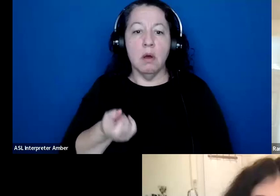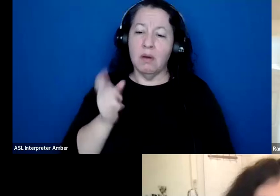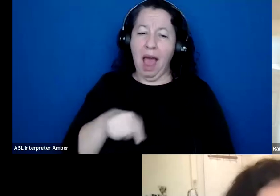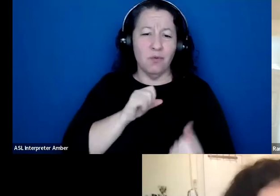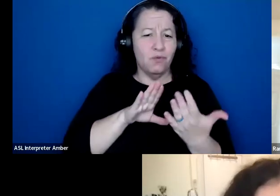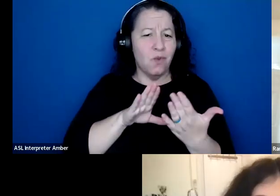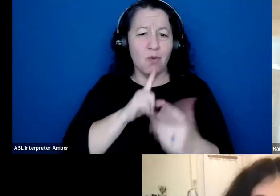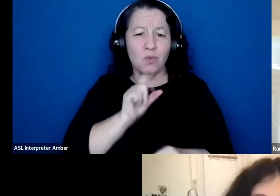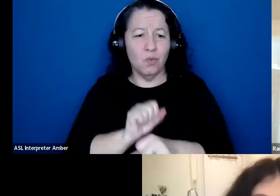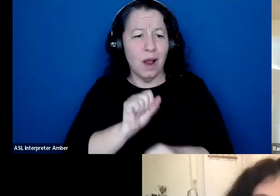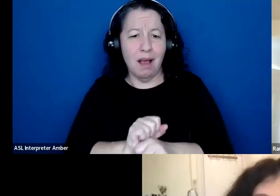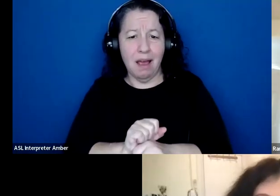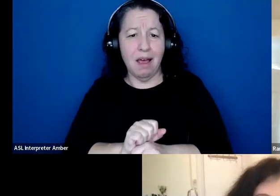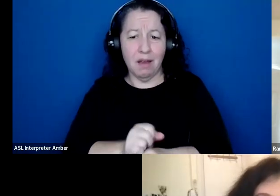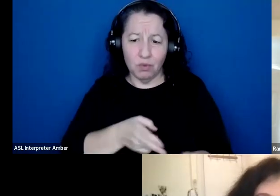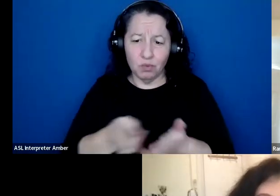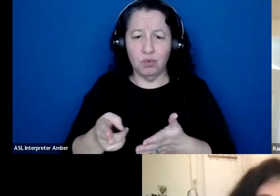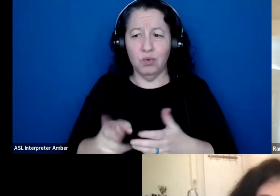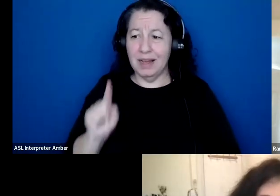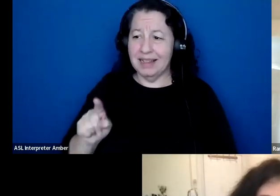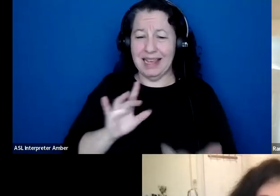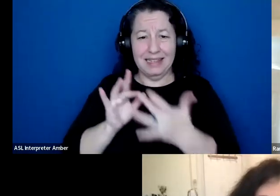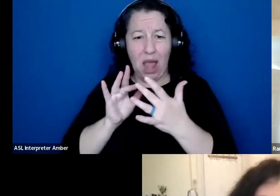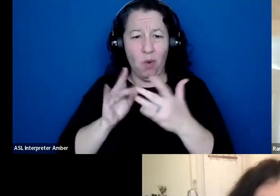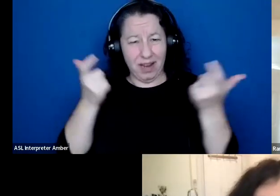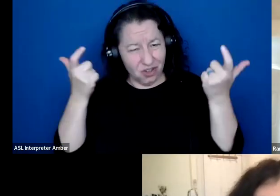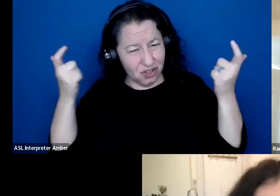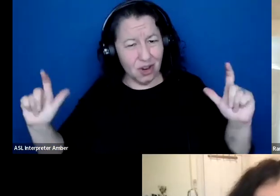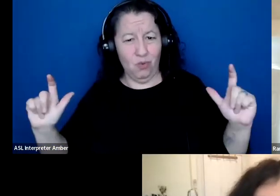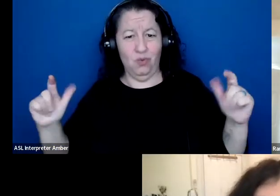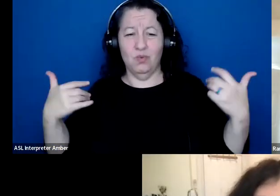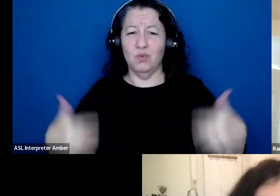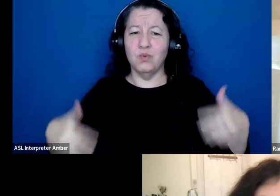that this network, this humongous network of military bases across